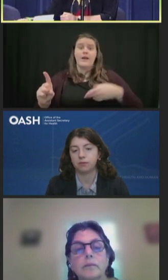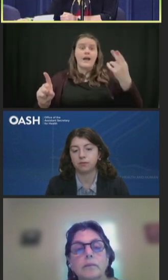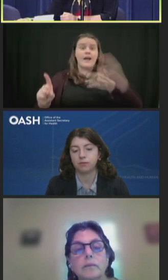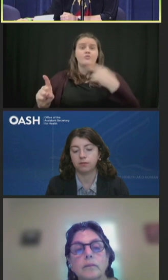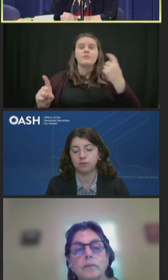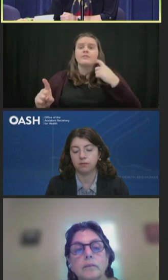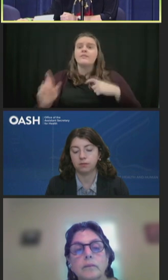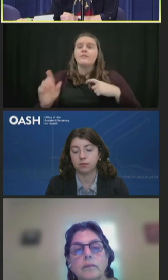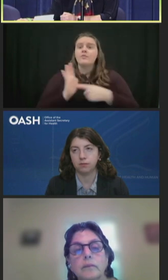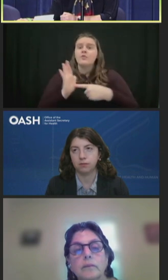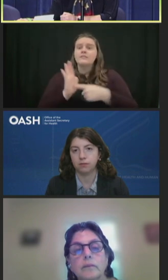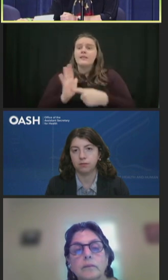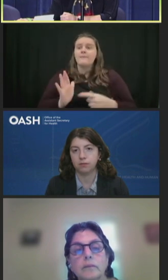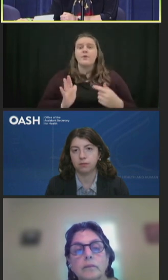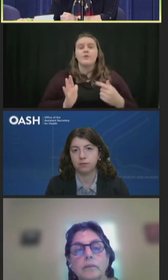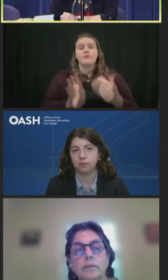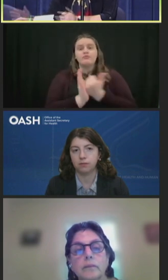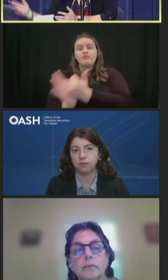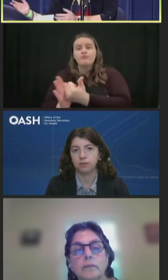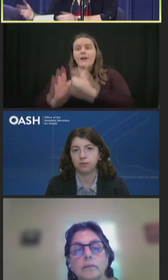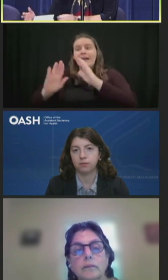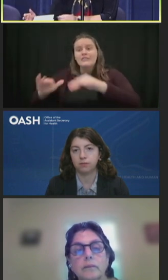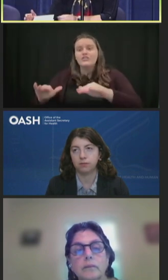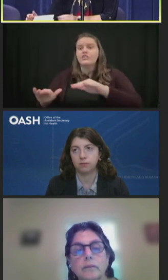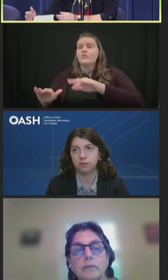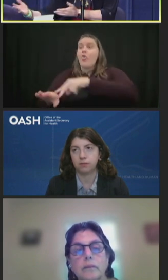skins their knee on the playground, and you don't know that child. You could be